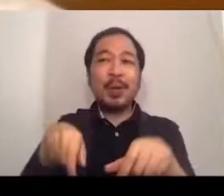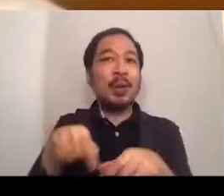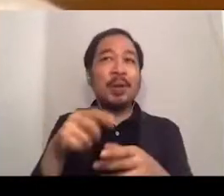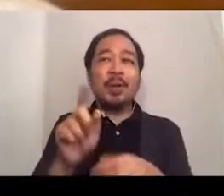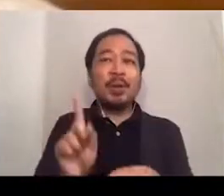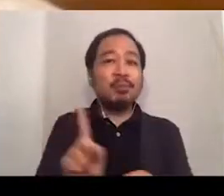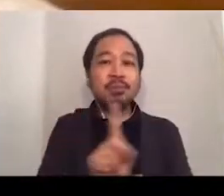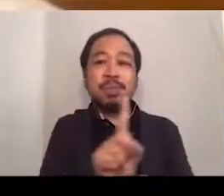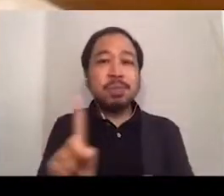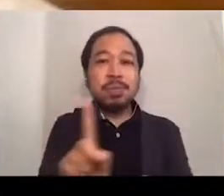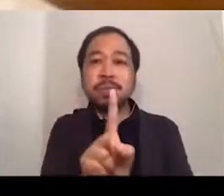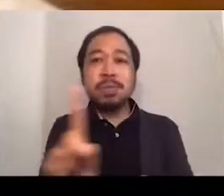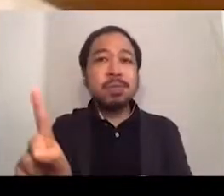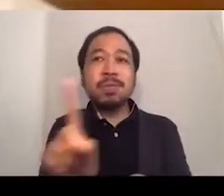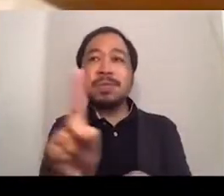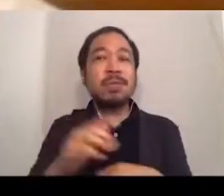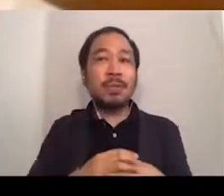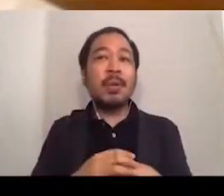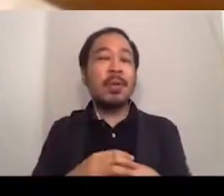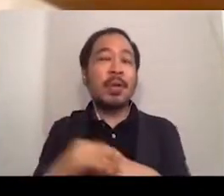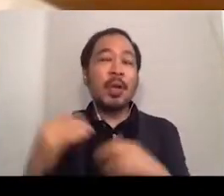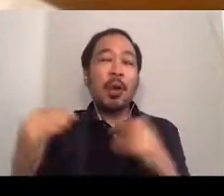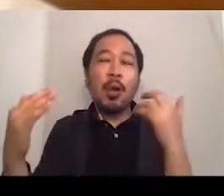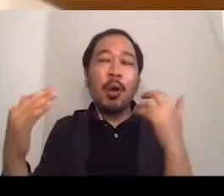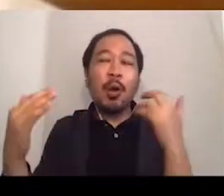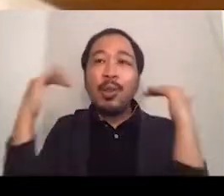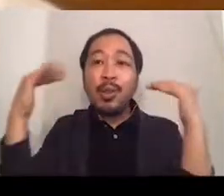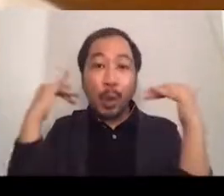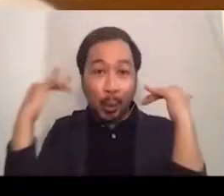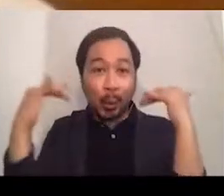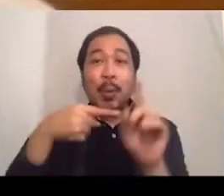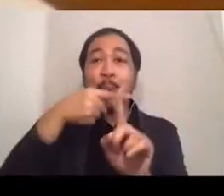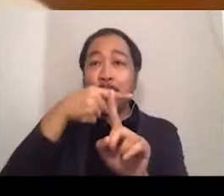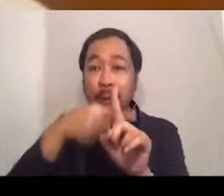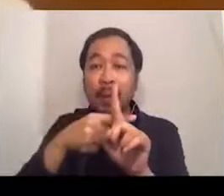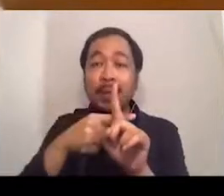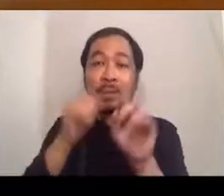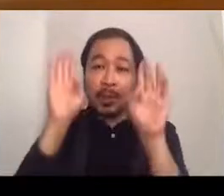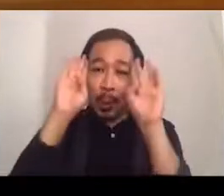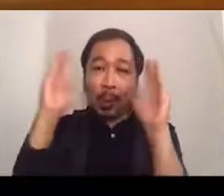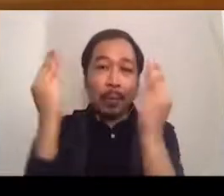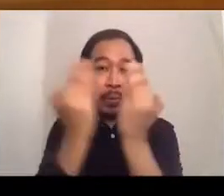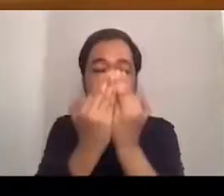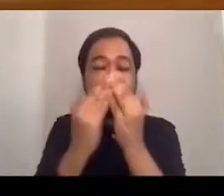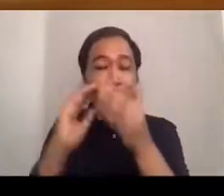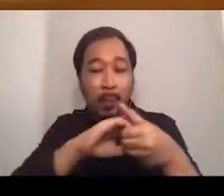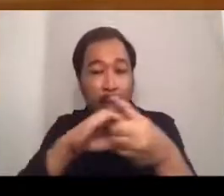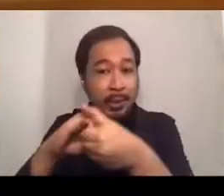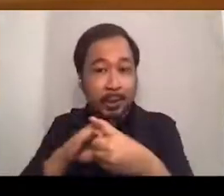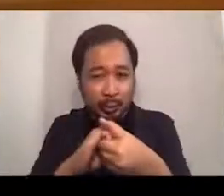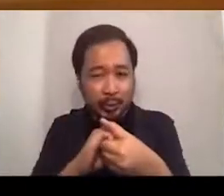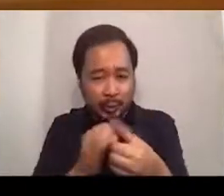autism organizations on how to help them get access to information.